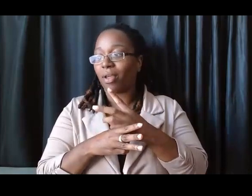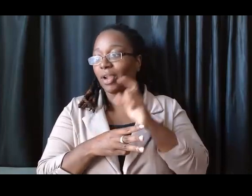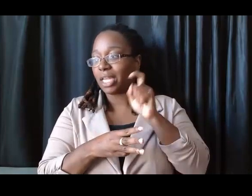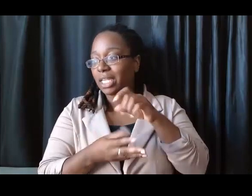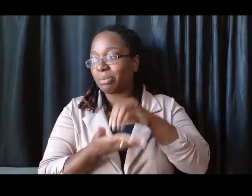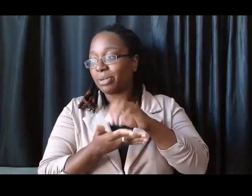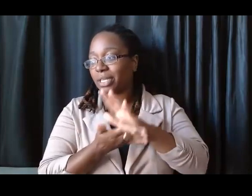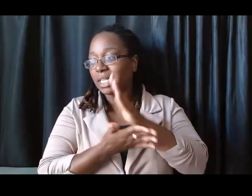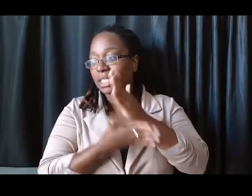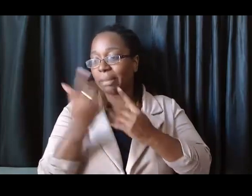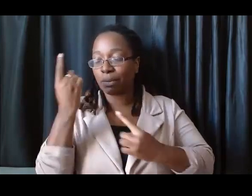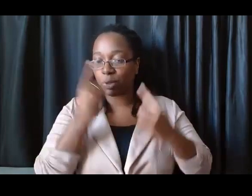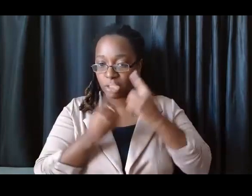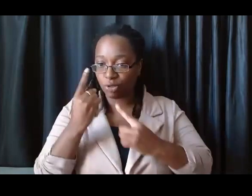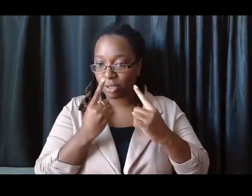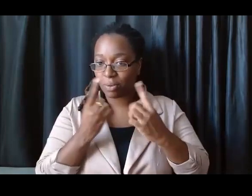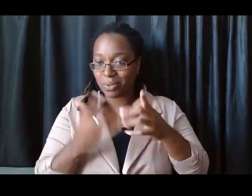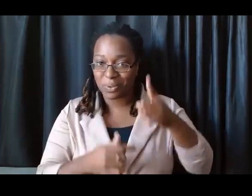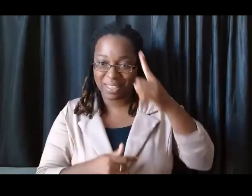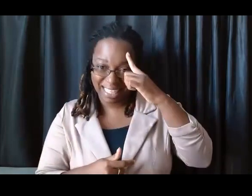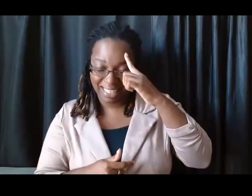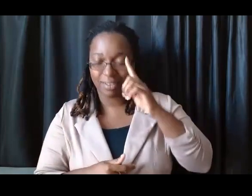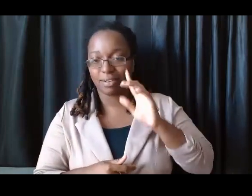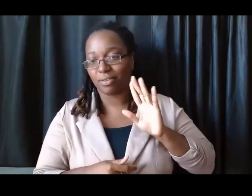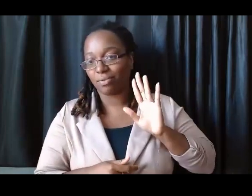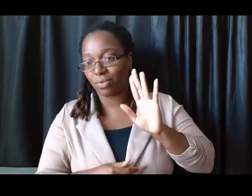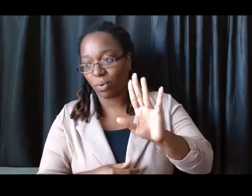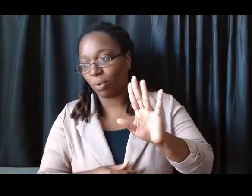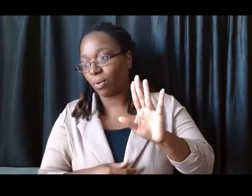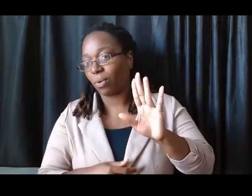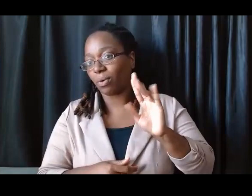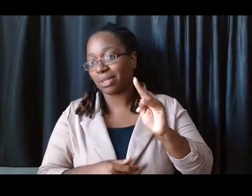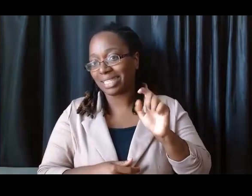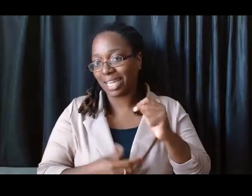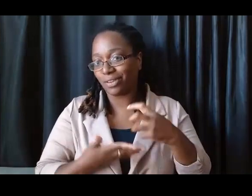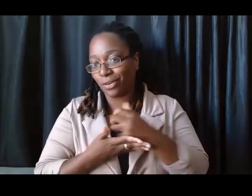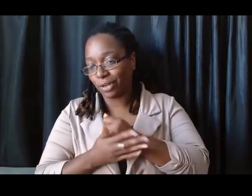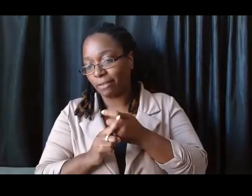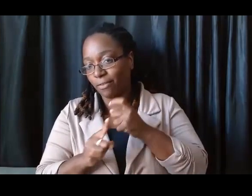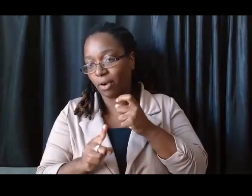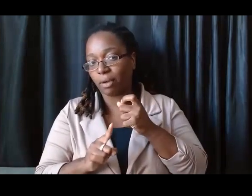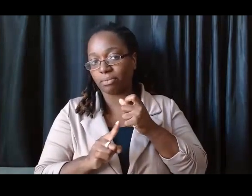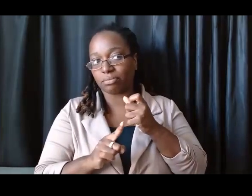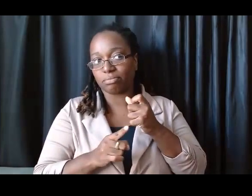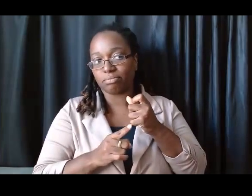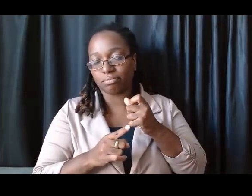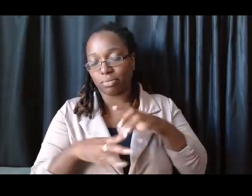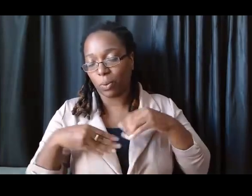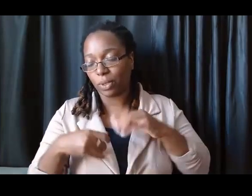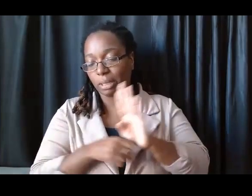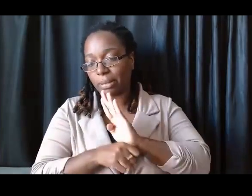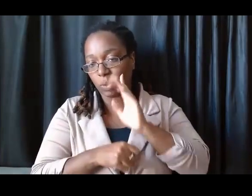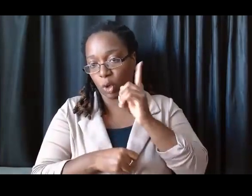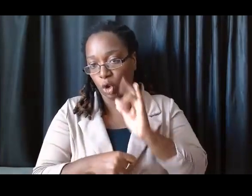into what you think your net earnings from self-employment will be this year.